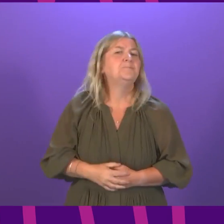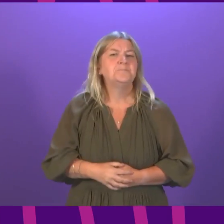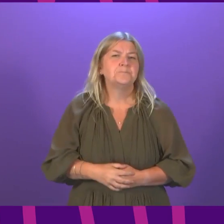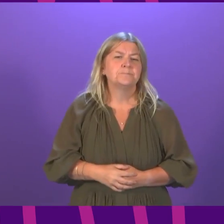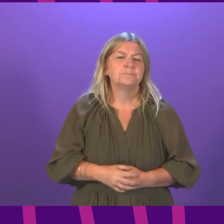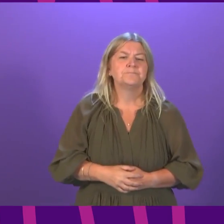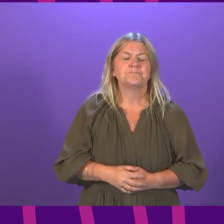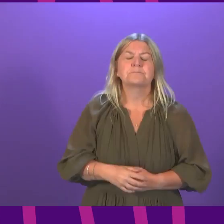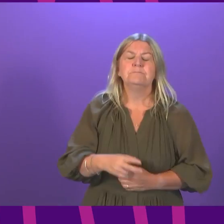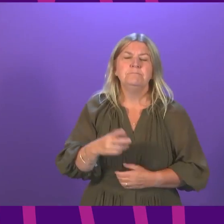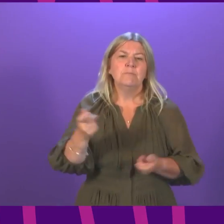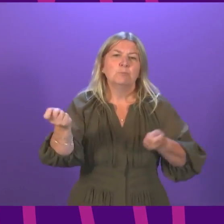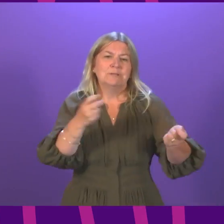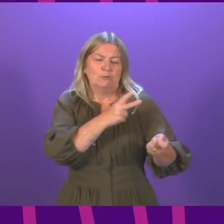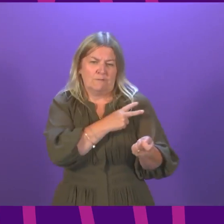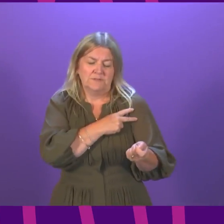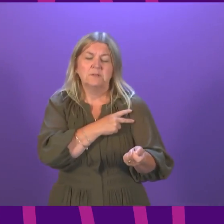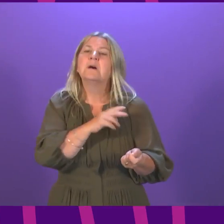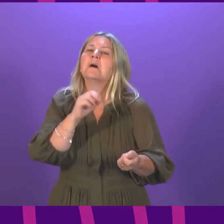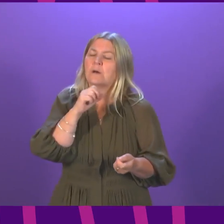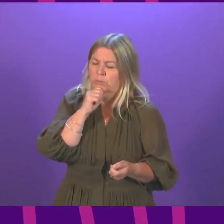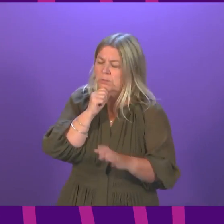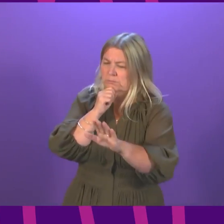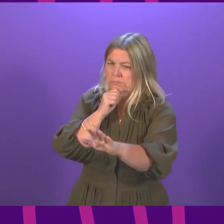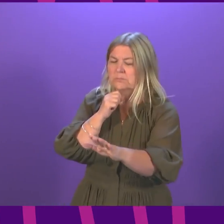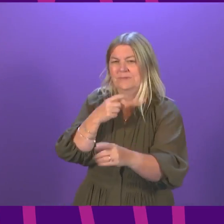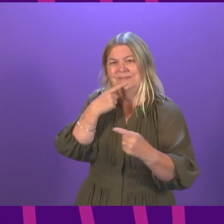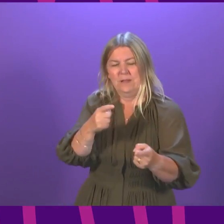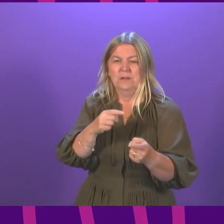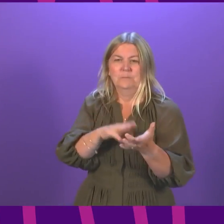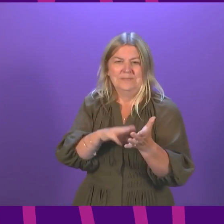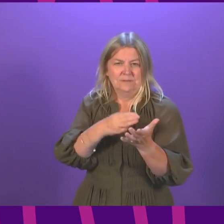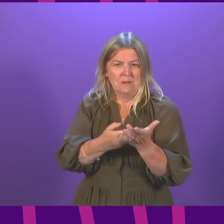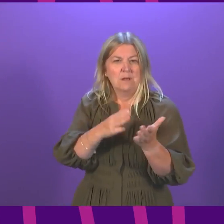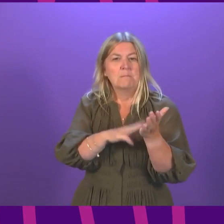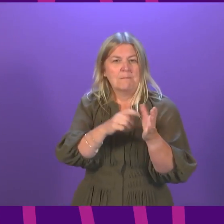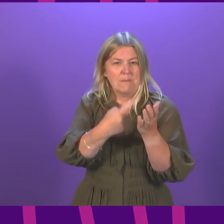Let me give Mr Marra an assurance that I am more than happy to look in detail at the issue,